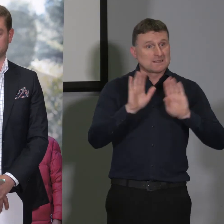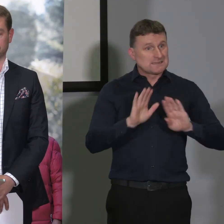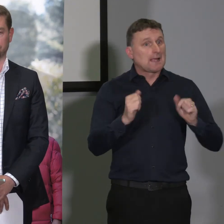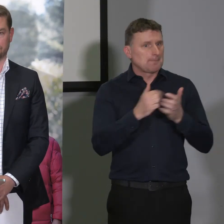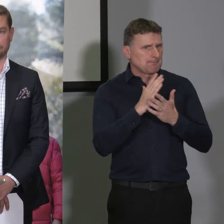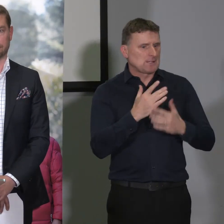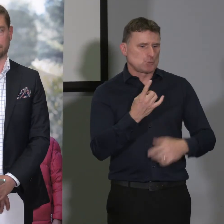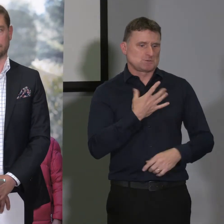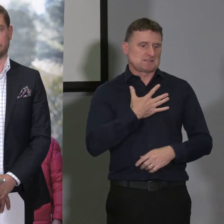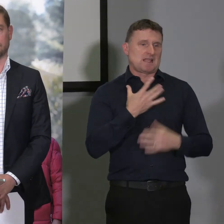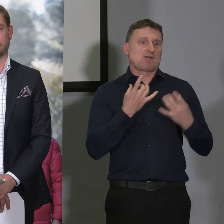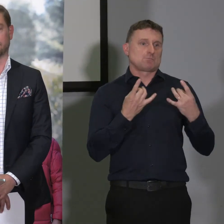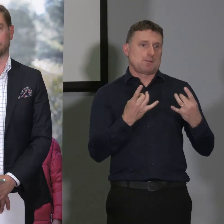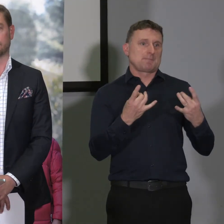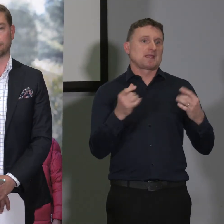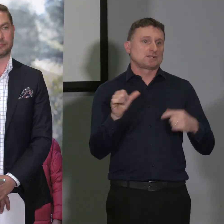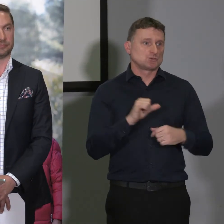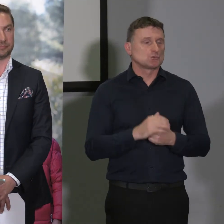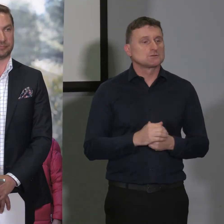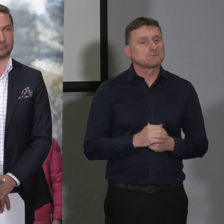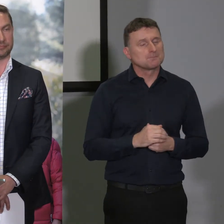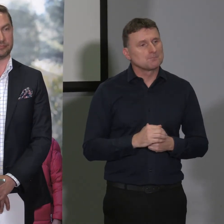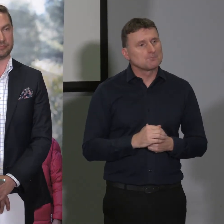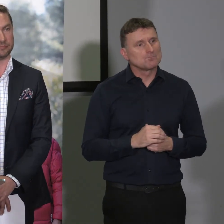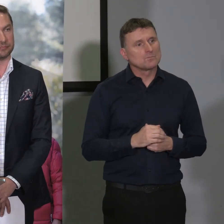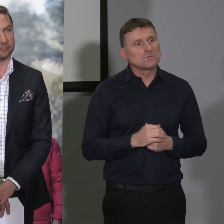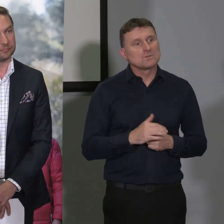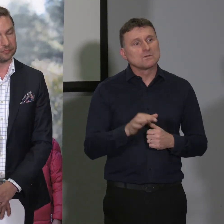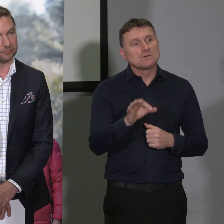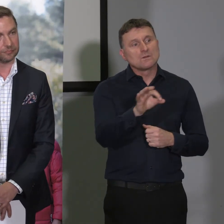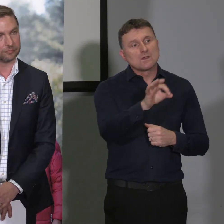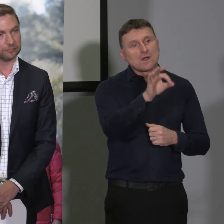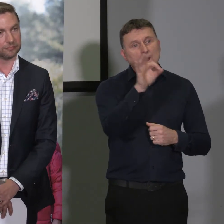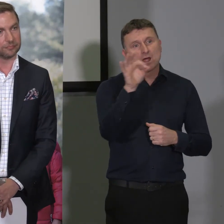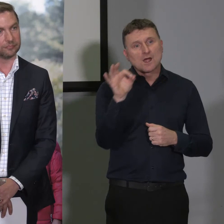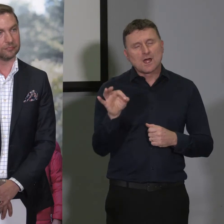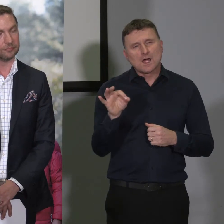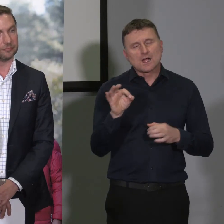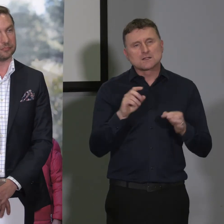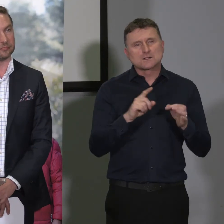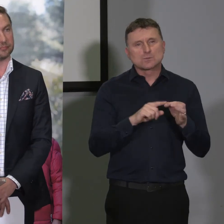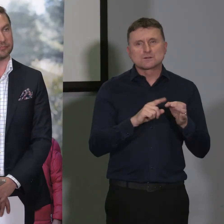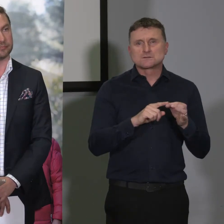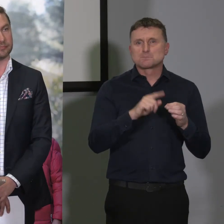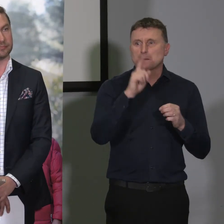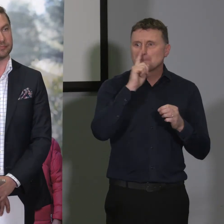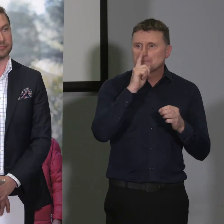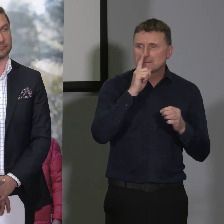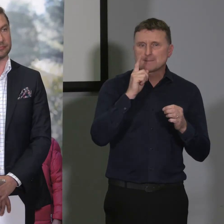tidied up. What's your recommendation for people that were going to